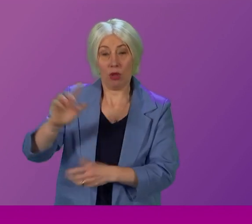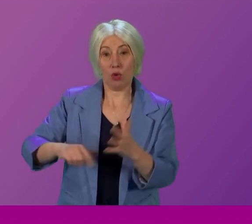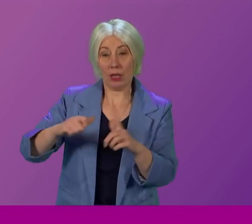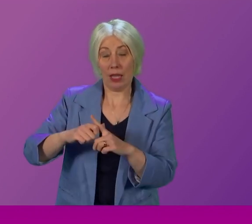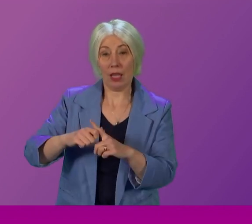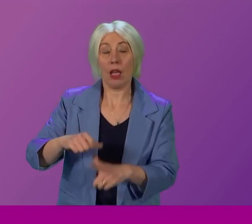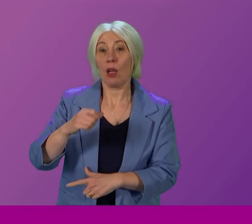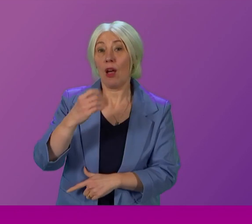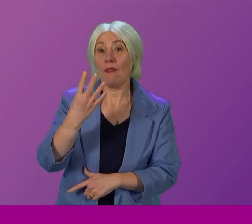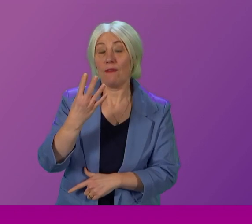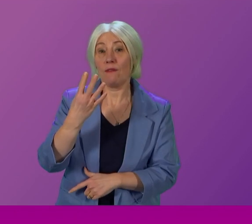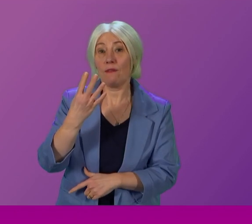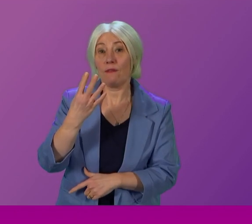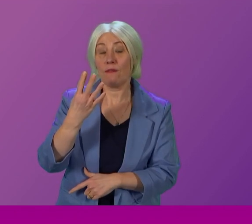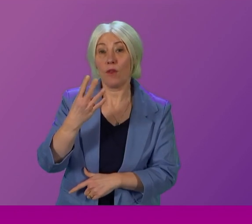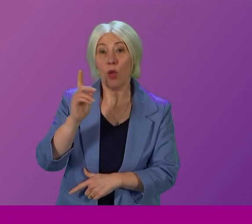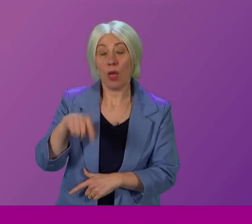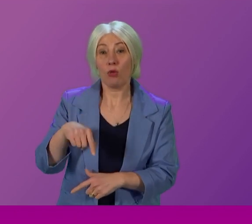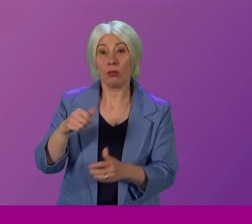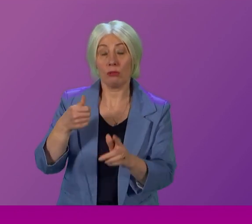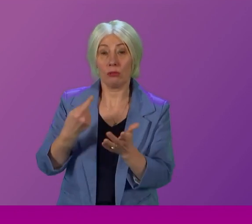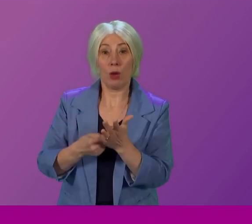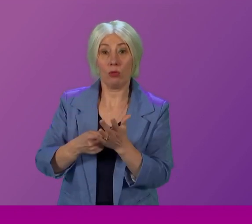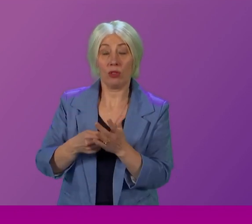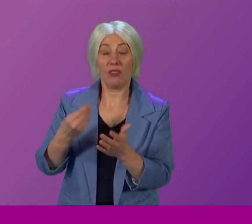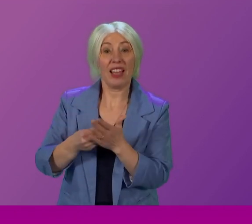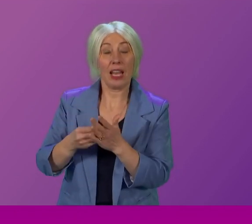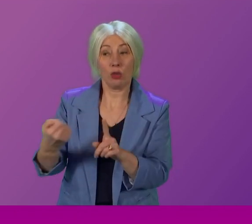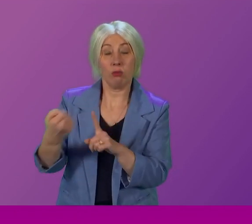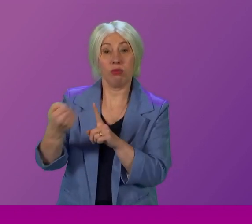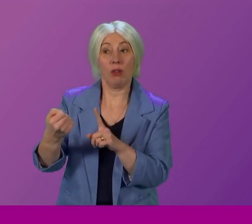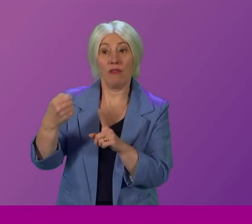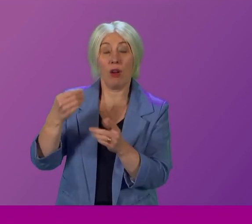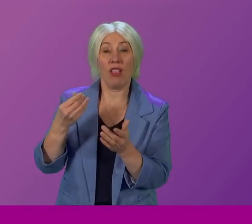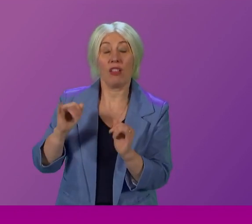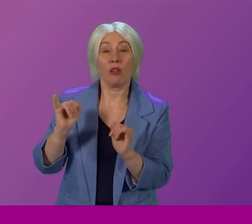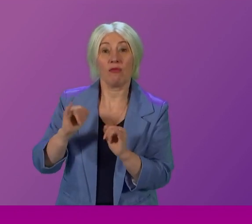£4,000 financial hit from the cost of living crisis this year. What can the Scottish Government